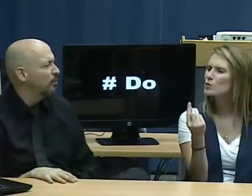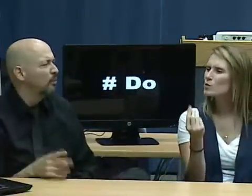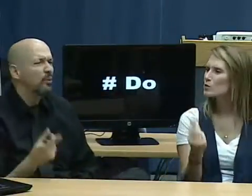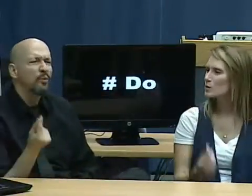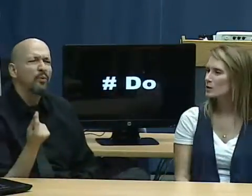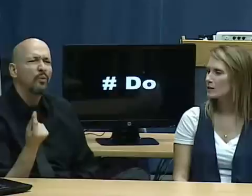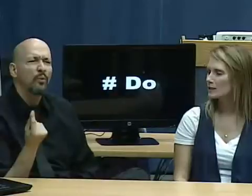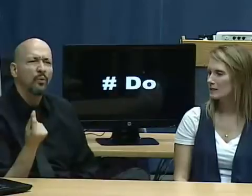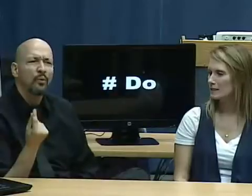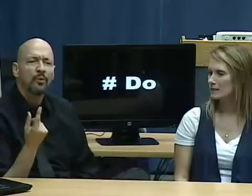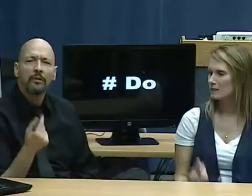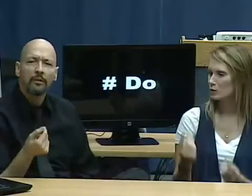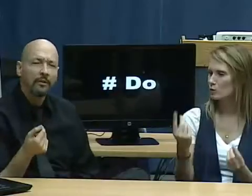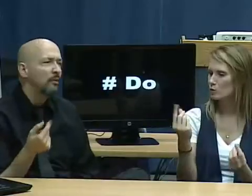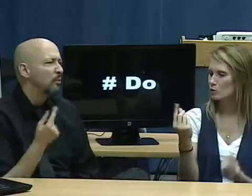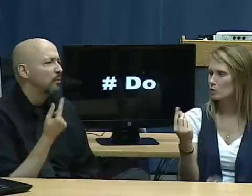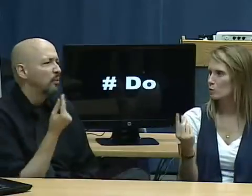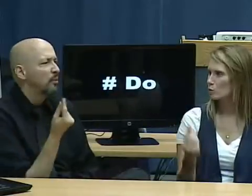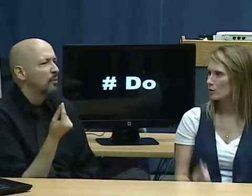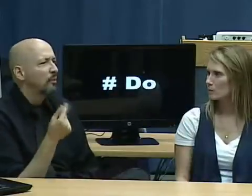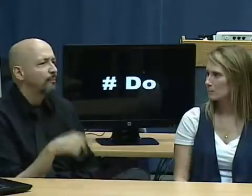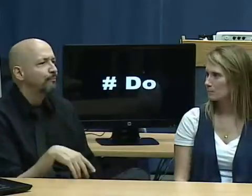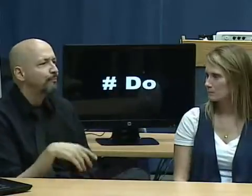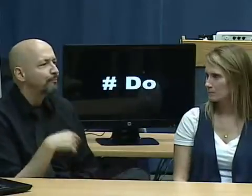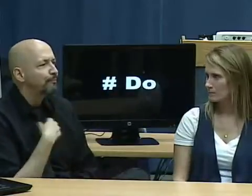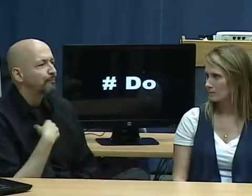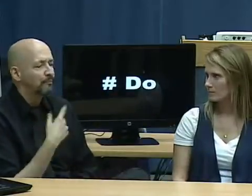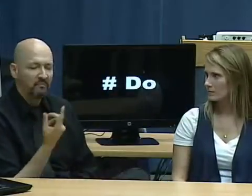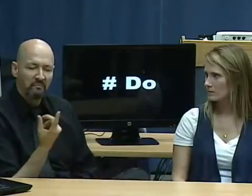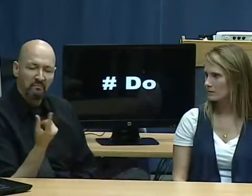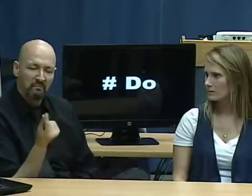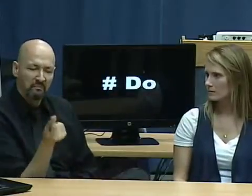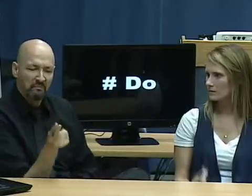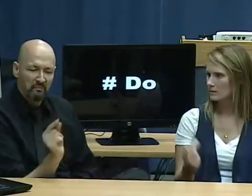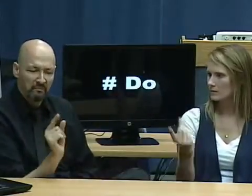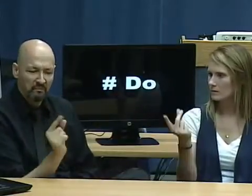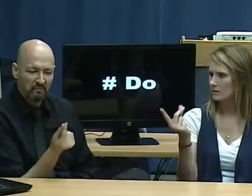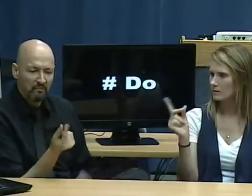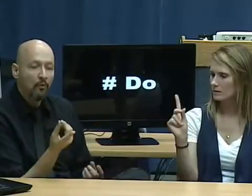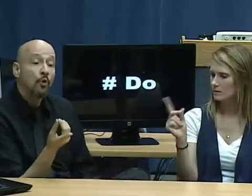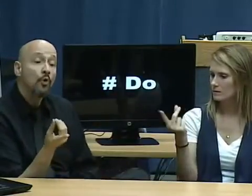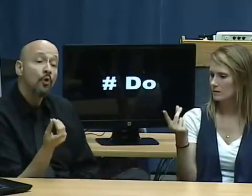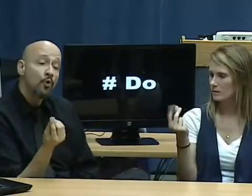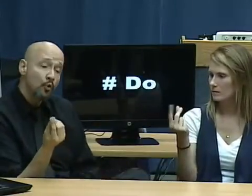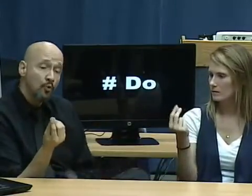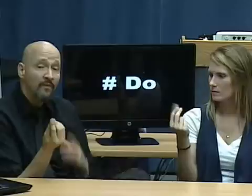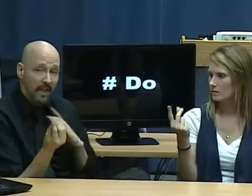#DO #DO with this handshape is fine.